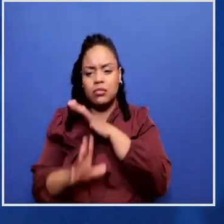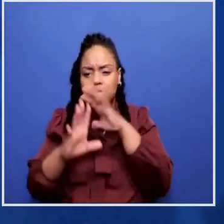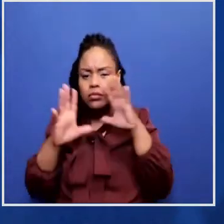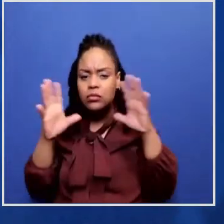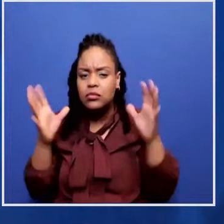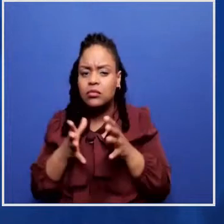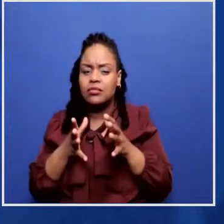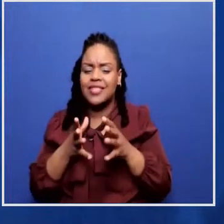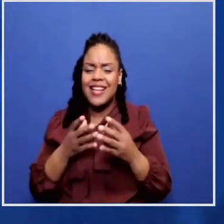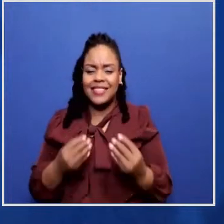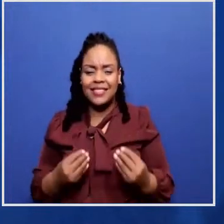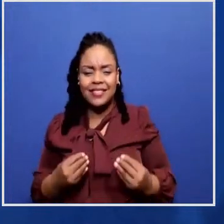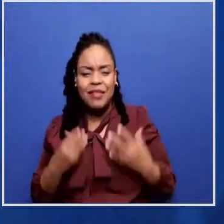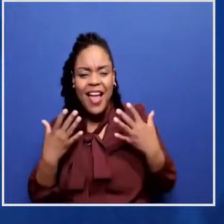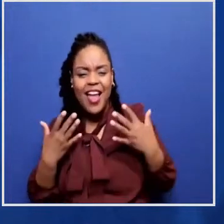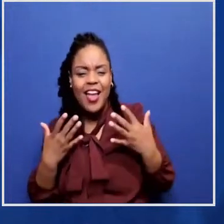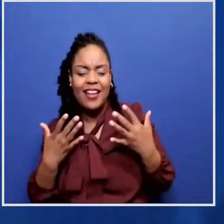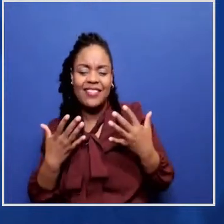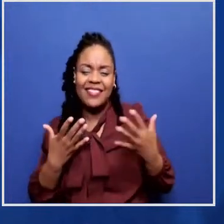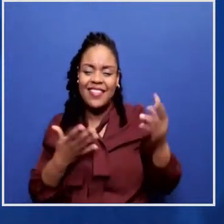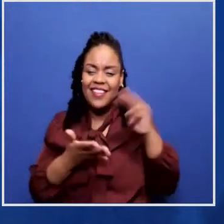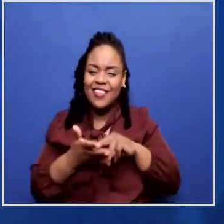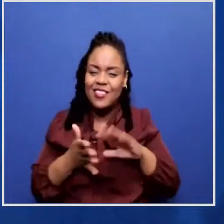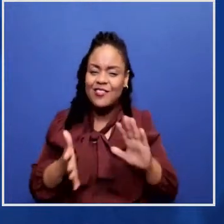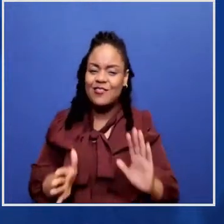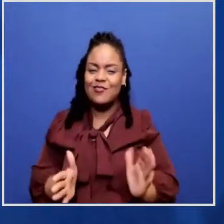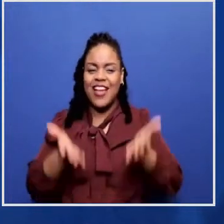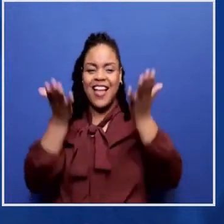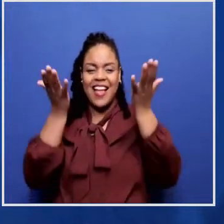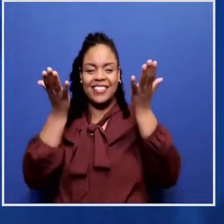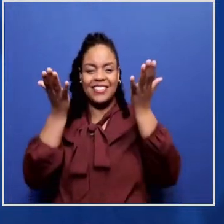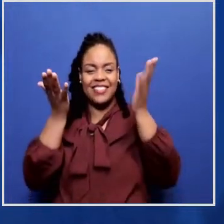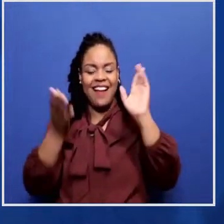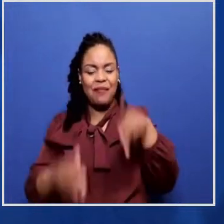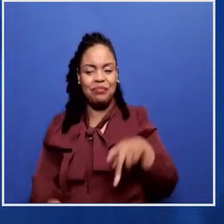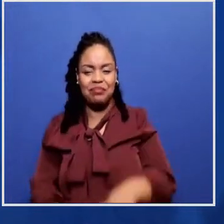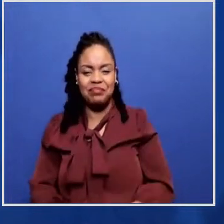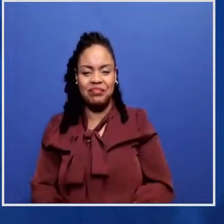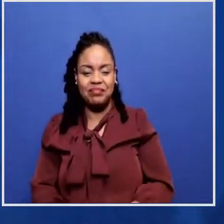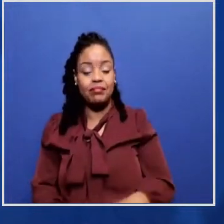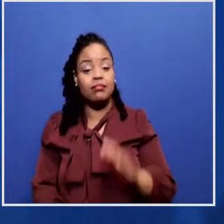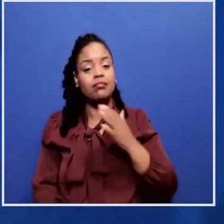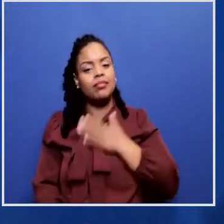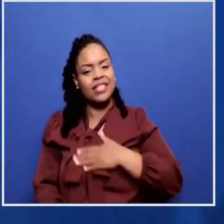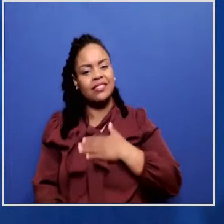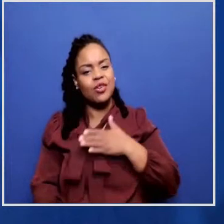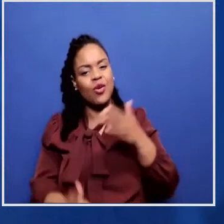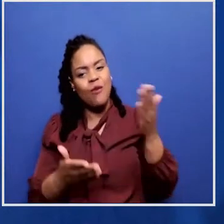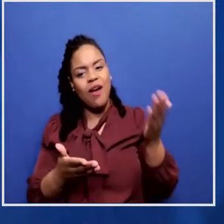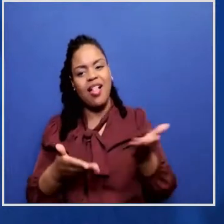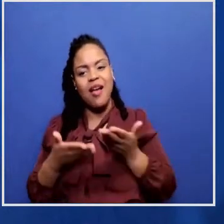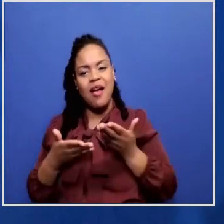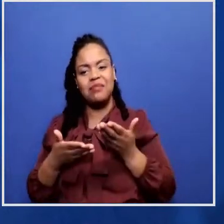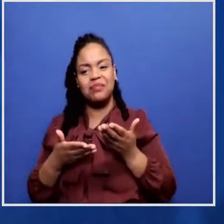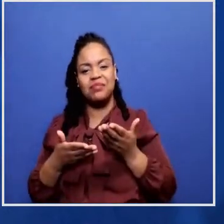THE POWER TO INSPIRE PEOPLE TO